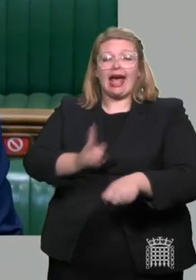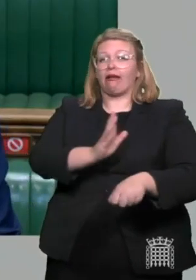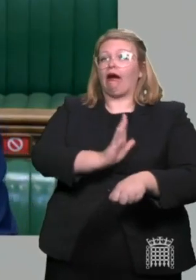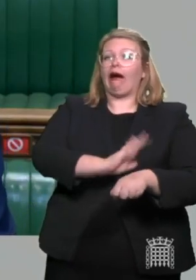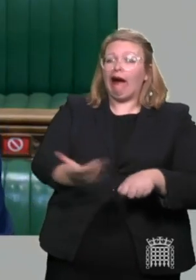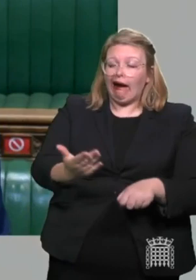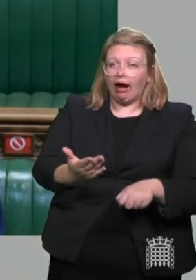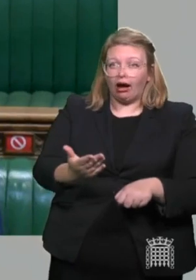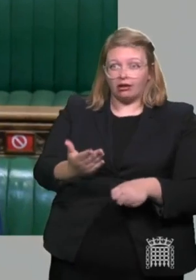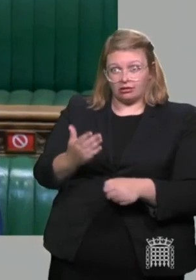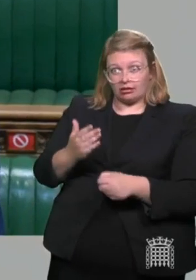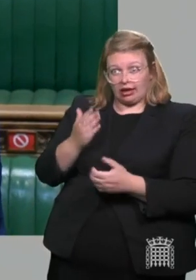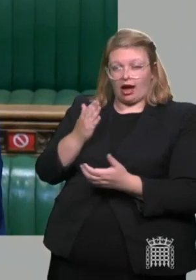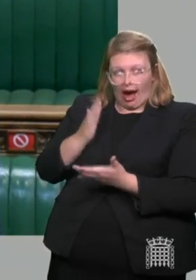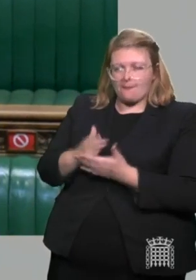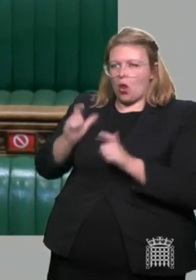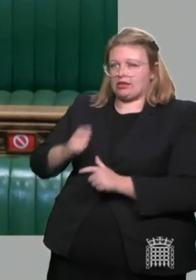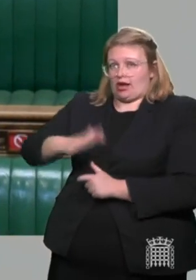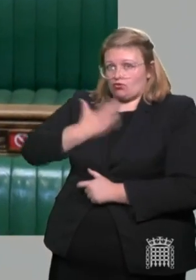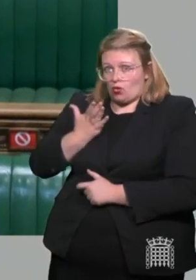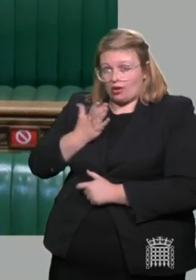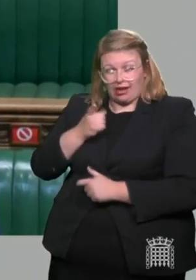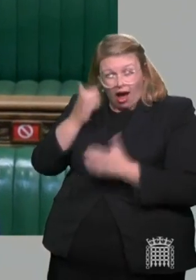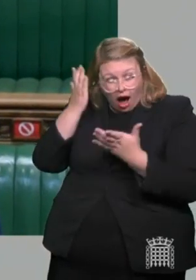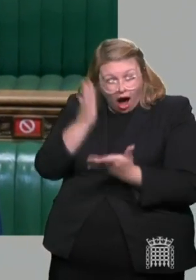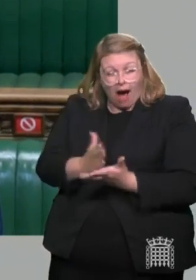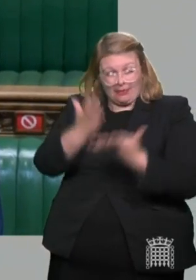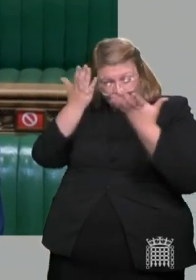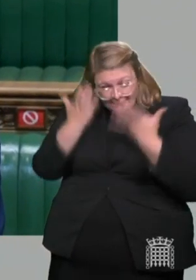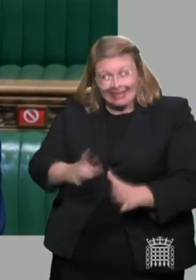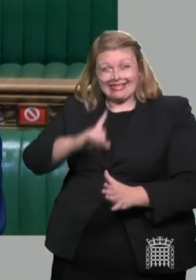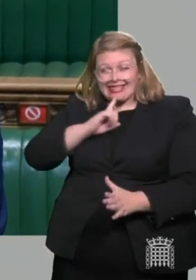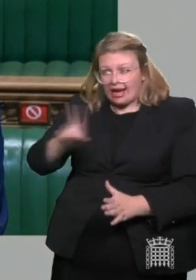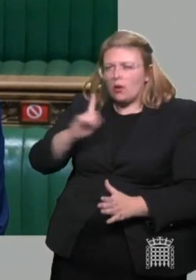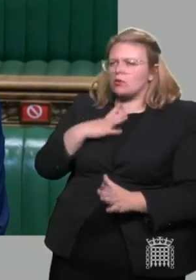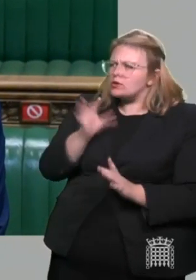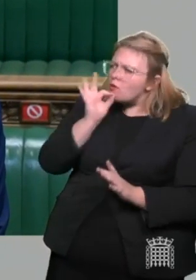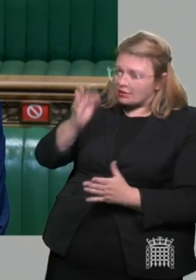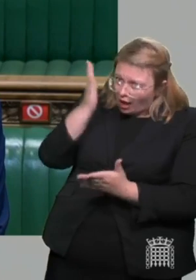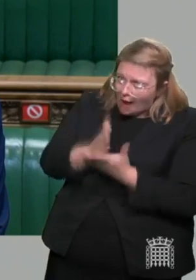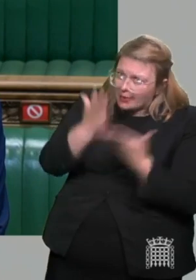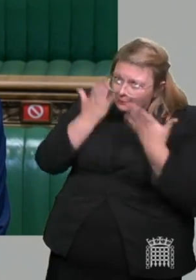the Prime Minister tell the House categorically, yes or no: did he make those remarks